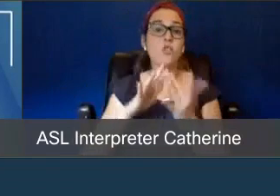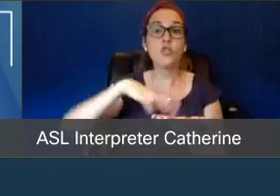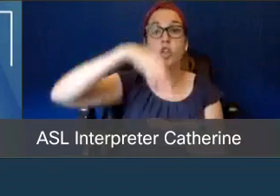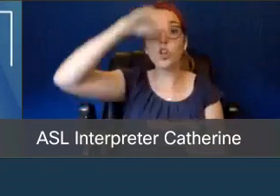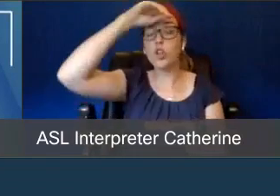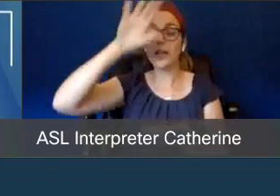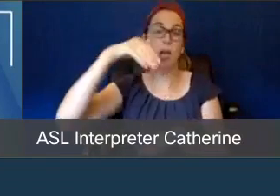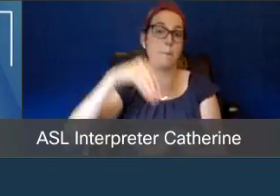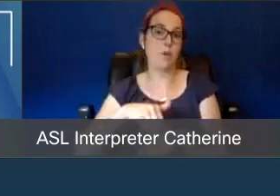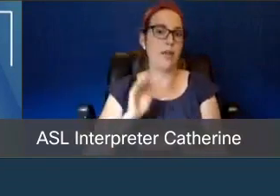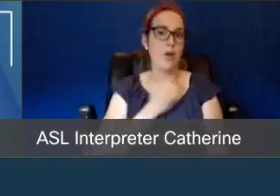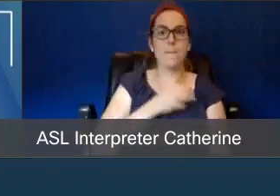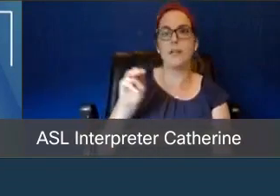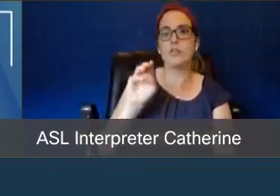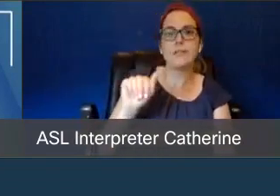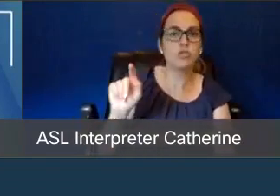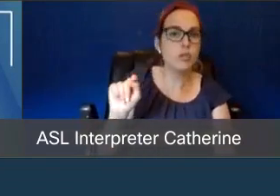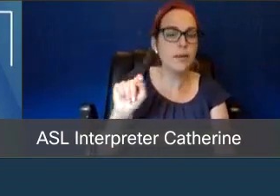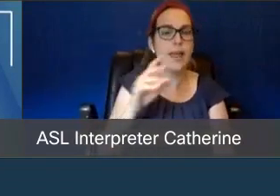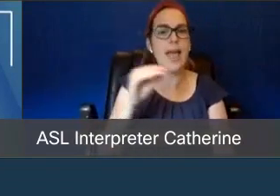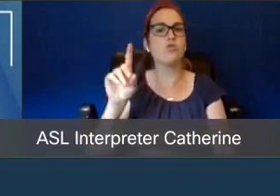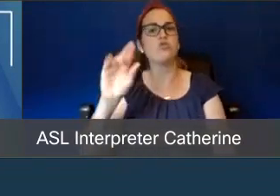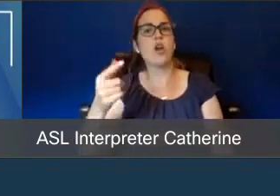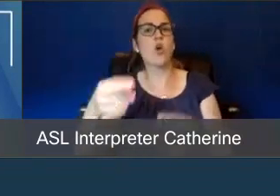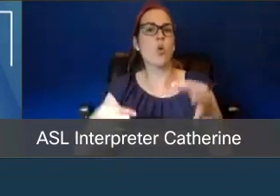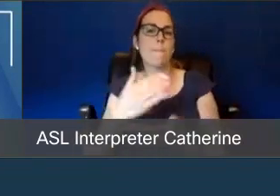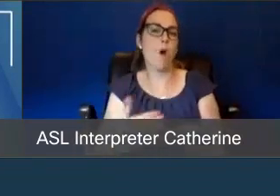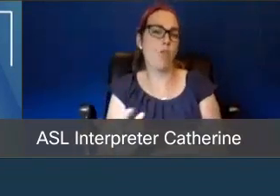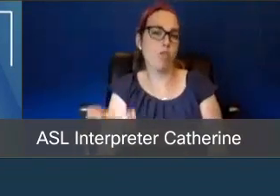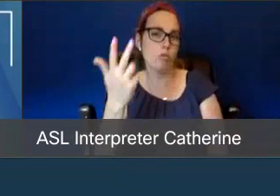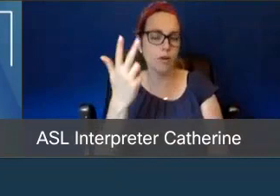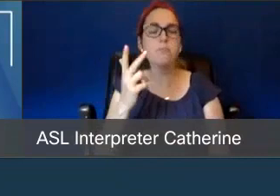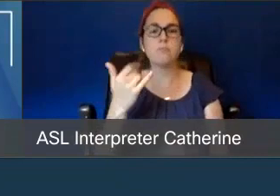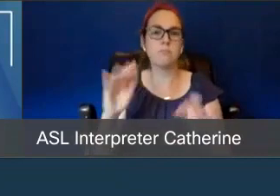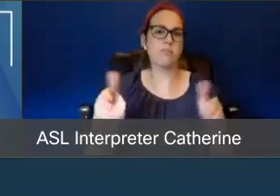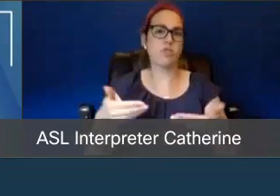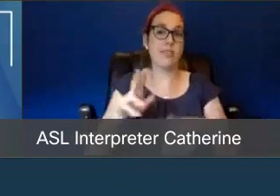medication assisted treatment and drug courts part three introducing the National Association of Drug Court